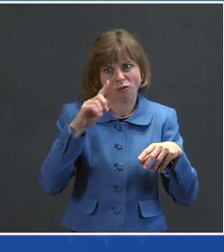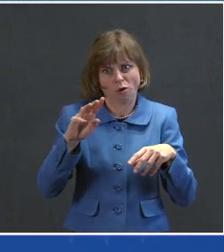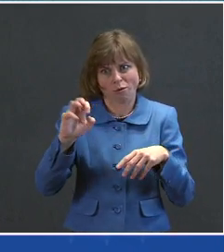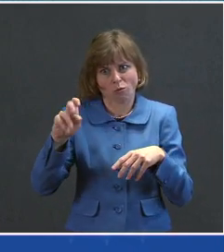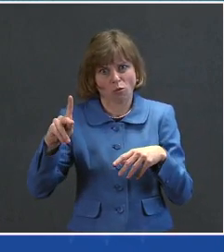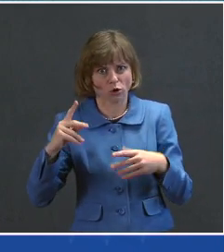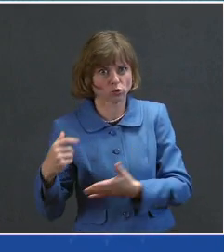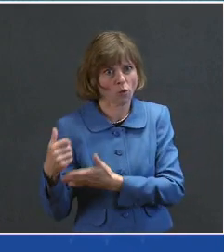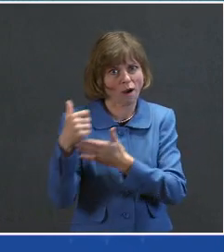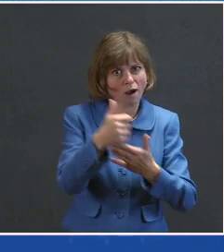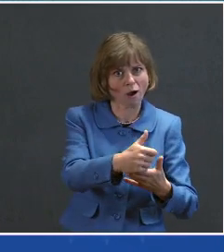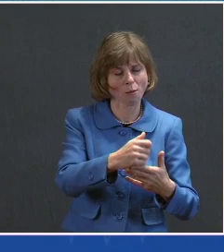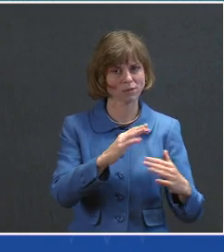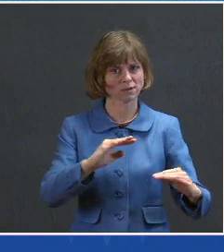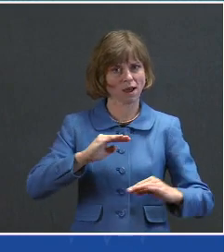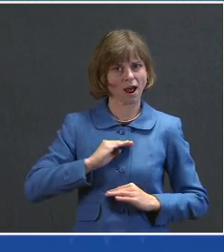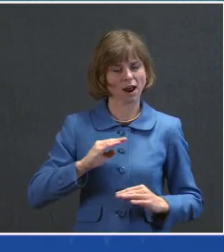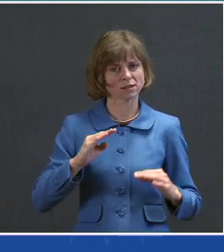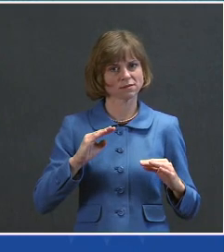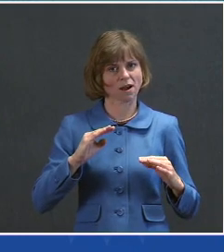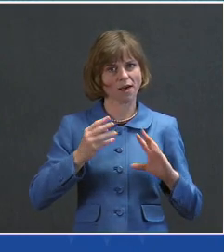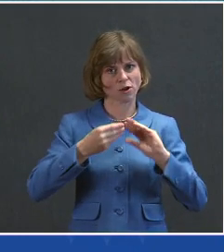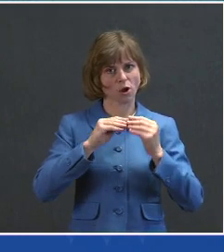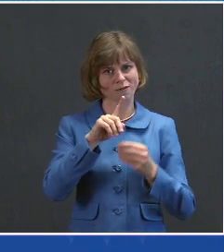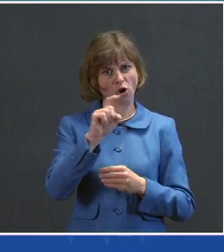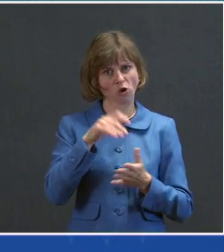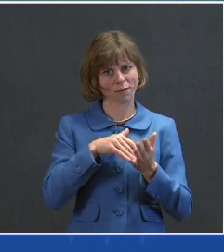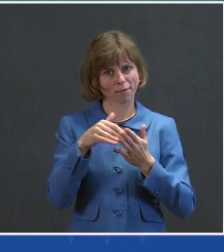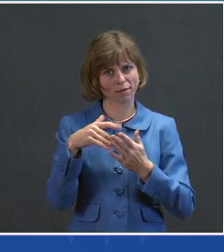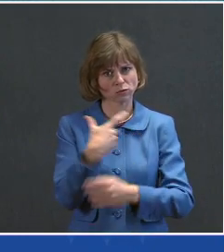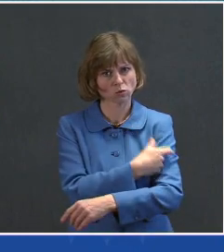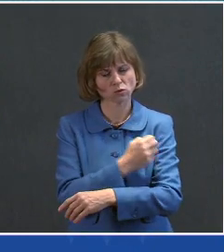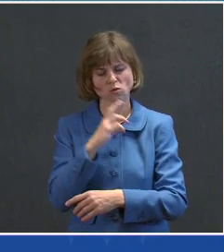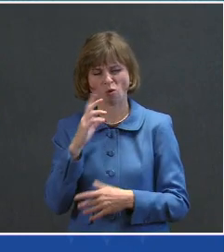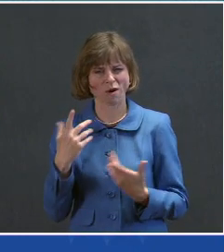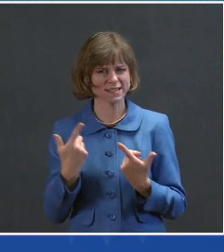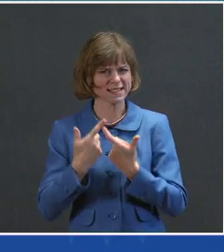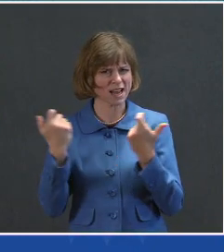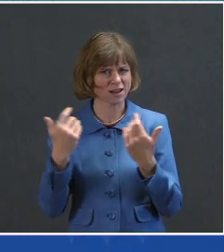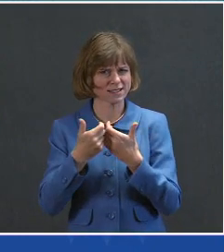Or is this separate from that? Ms. Psaki: Well, certainly our objective is to build